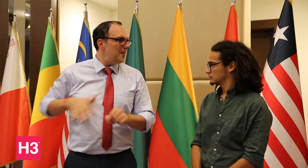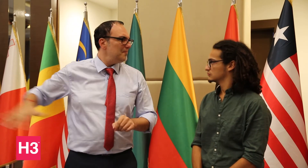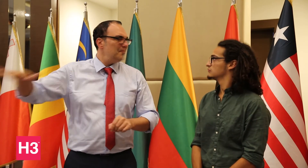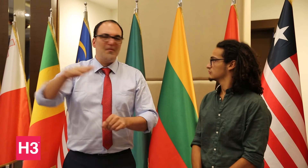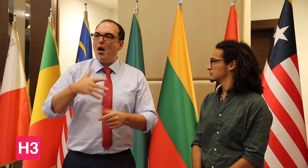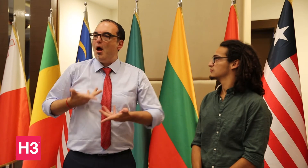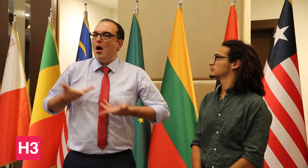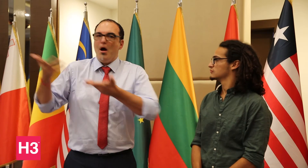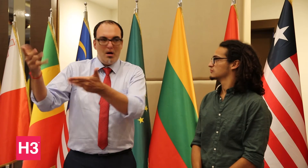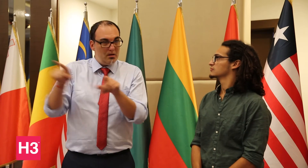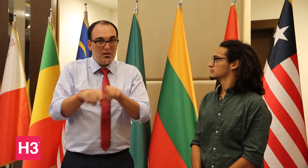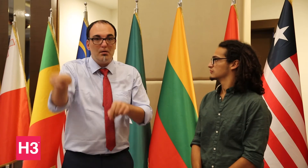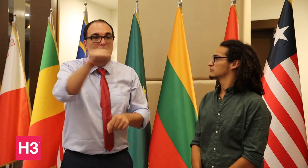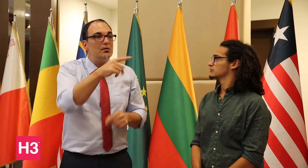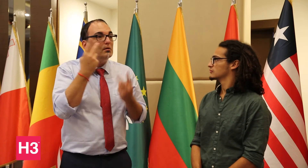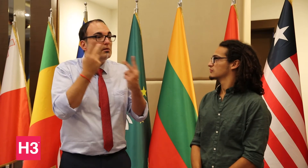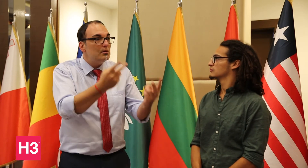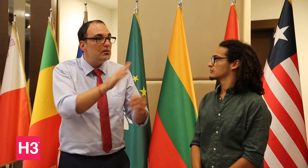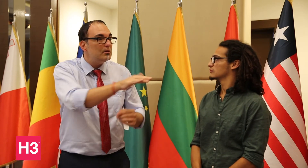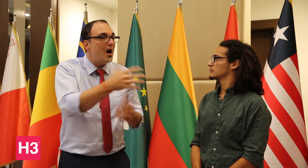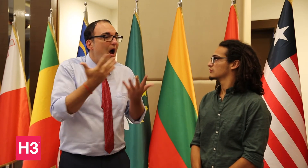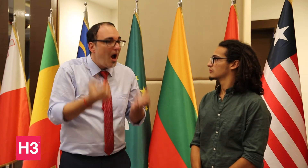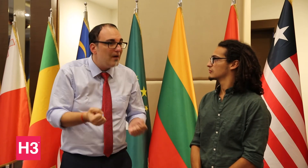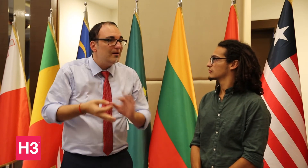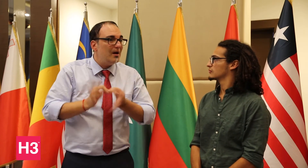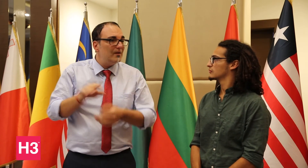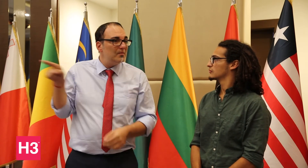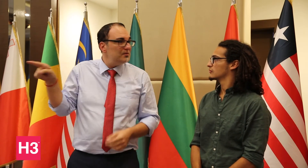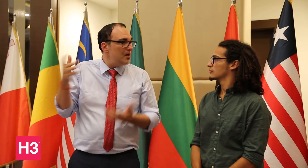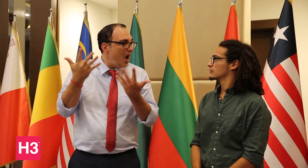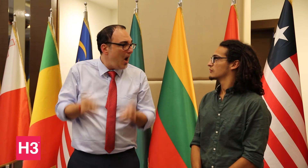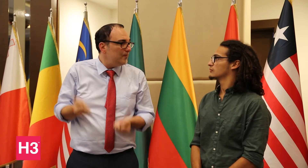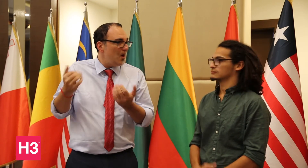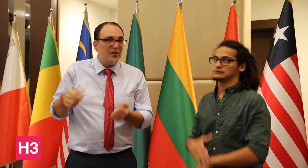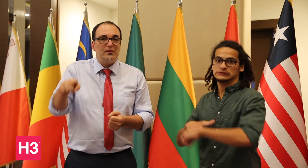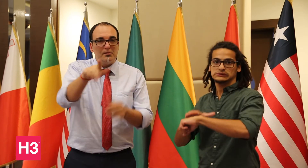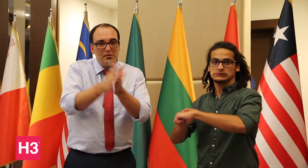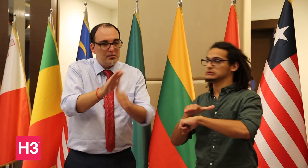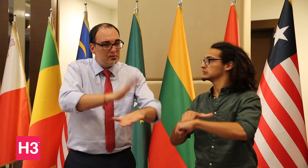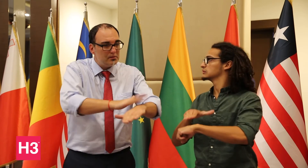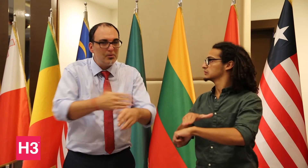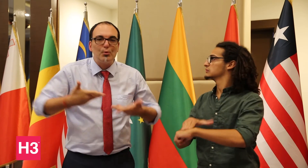We share the same Deaf identity. When you see other Deaf people, let them know about Deaflympics.